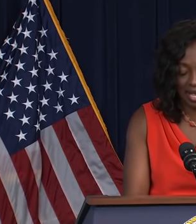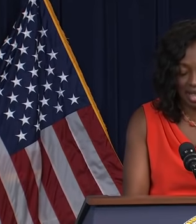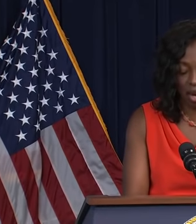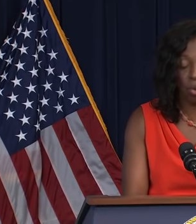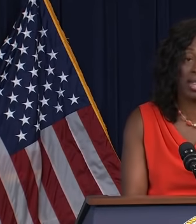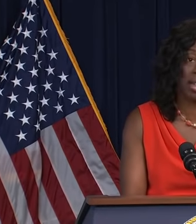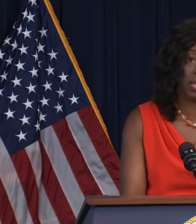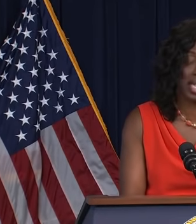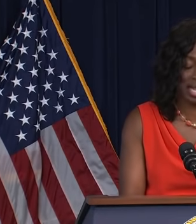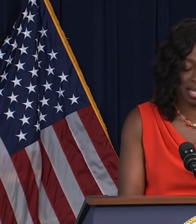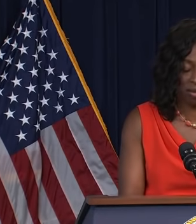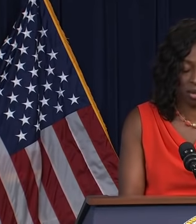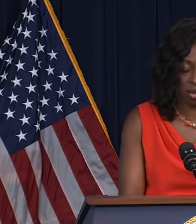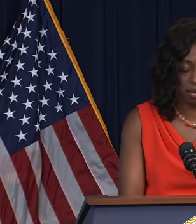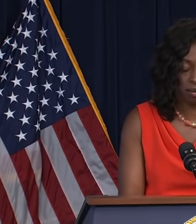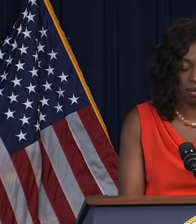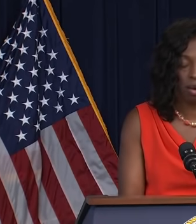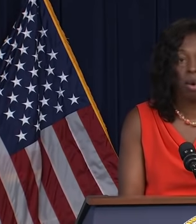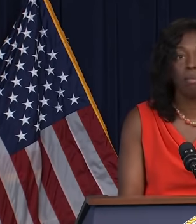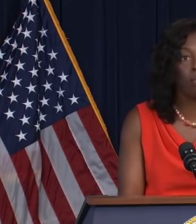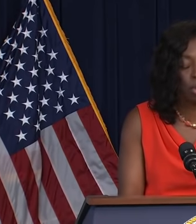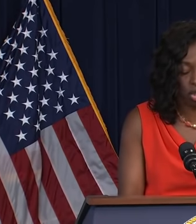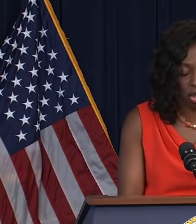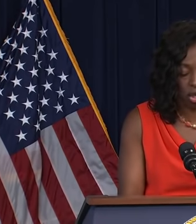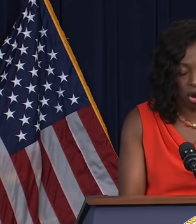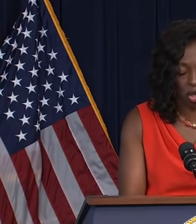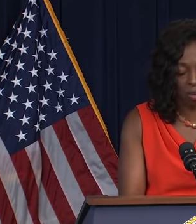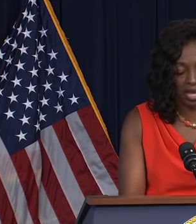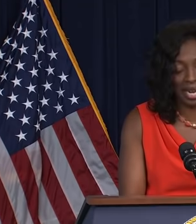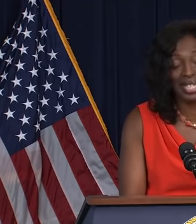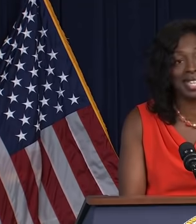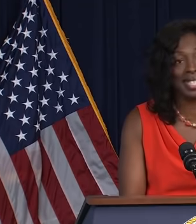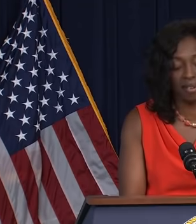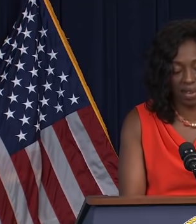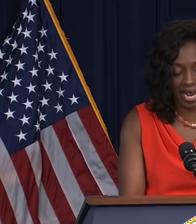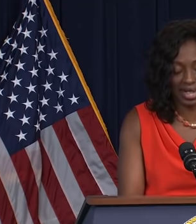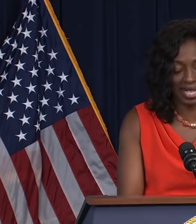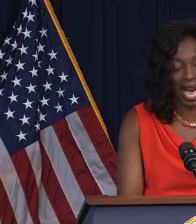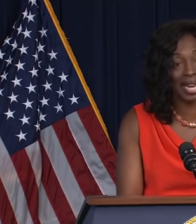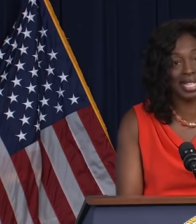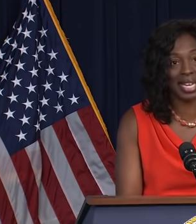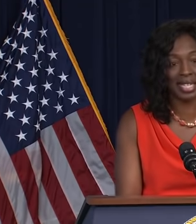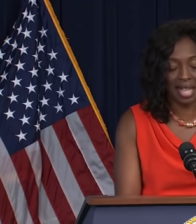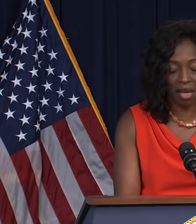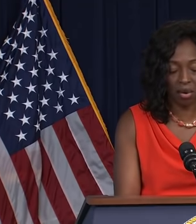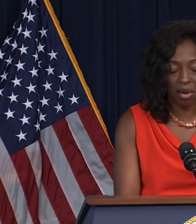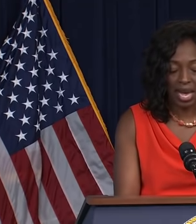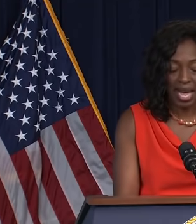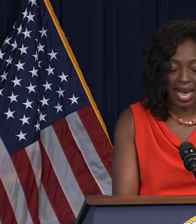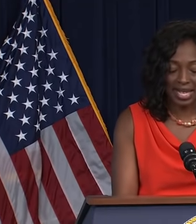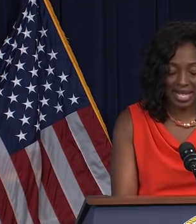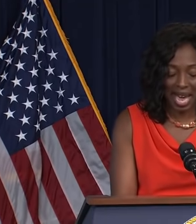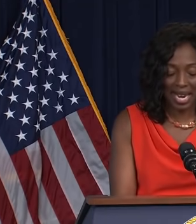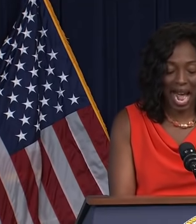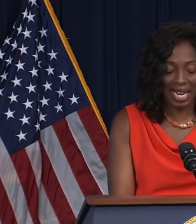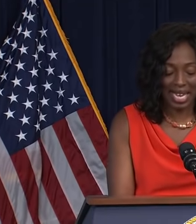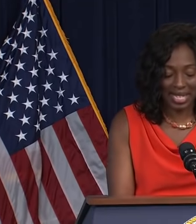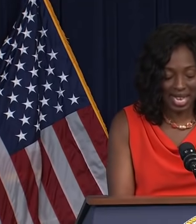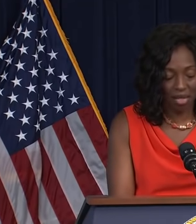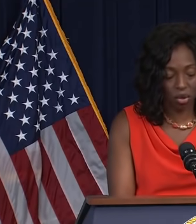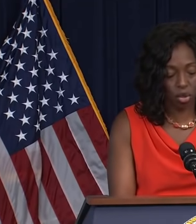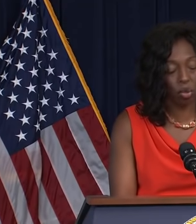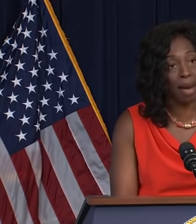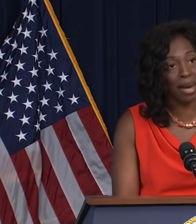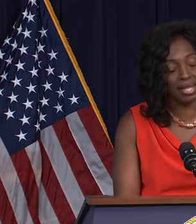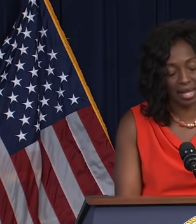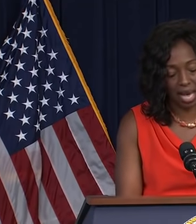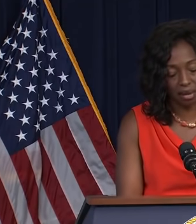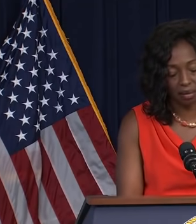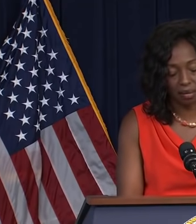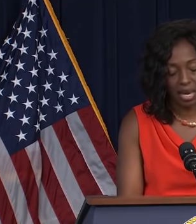in Sufi CNC act out of the aka